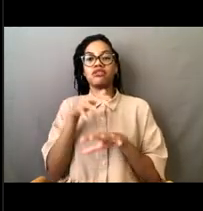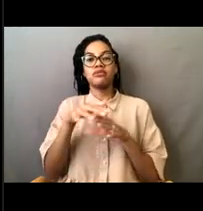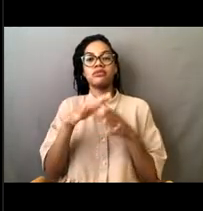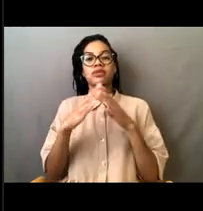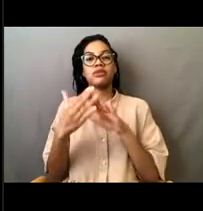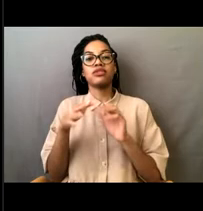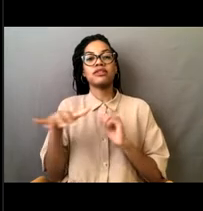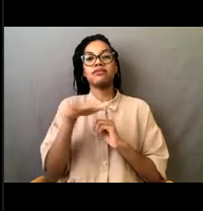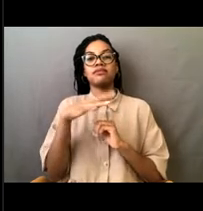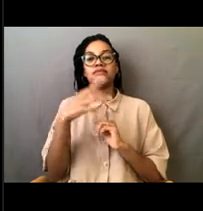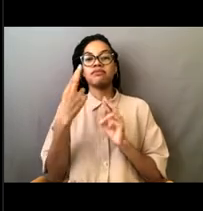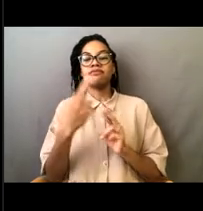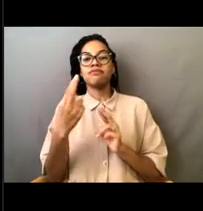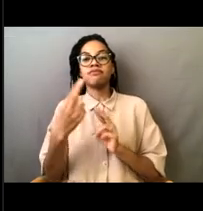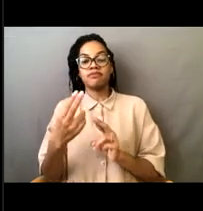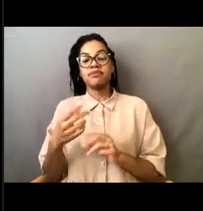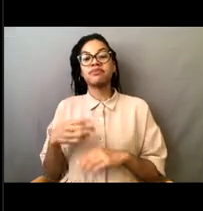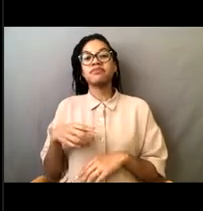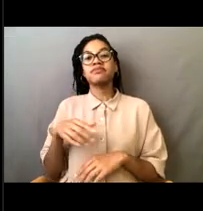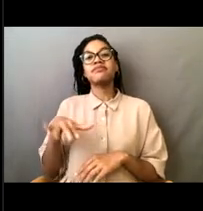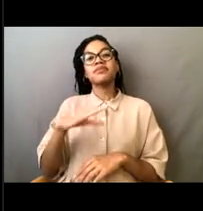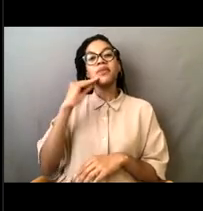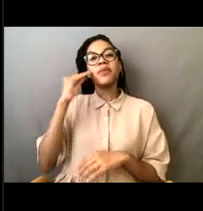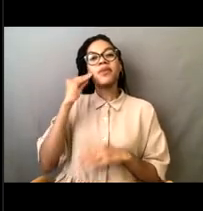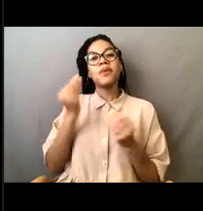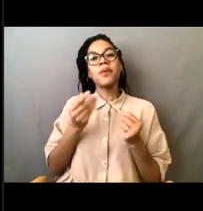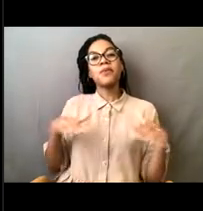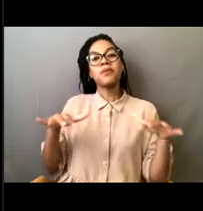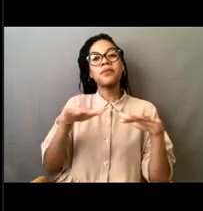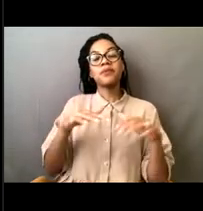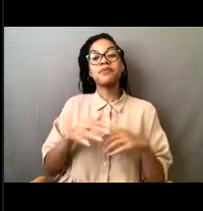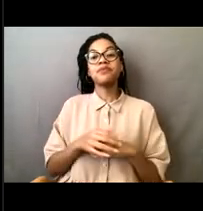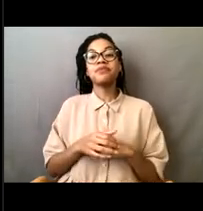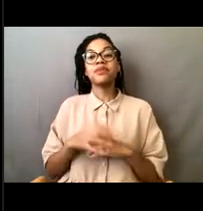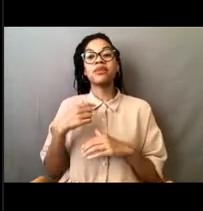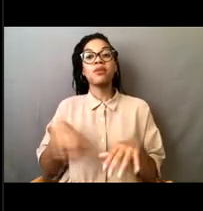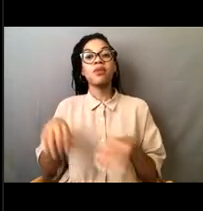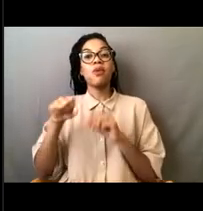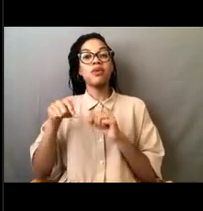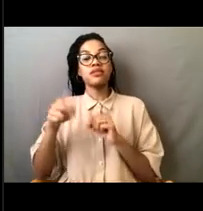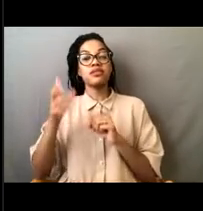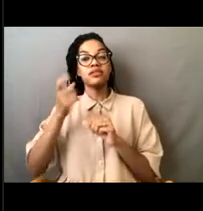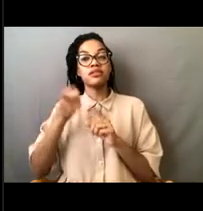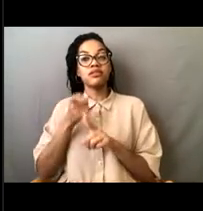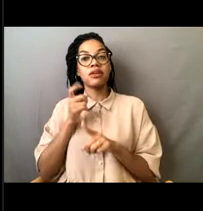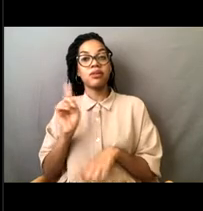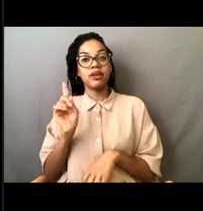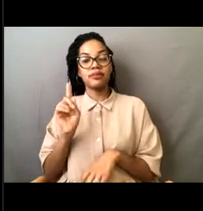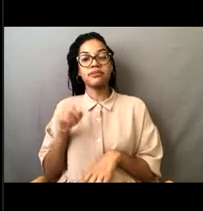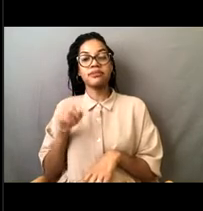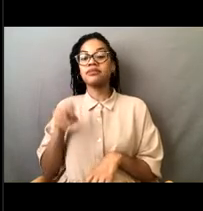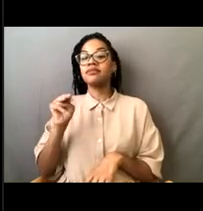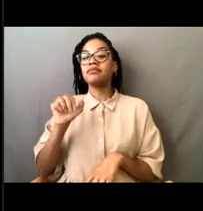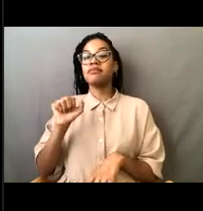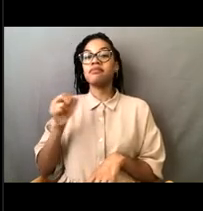who continue to call this place home today. We are hosting this webinar from the ancestral lands of the Mashpee Wampanoag